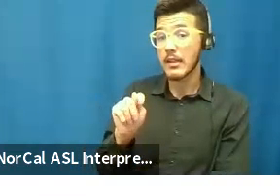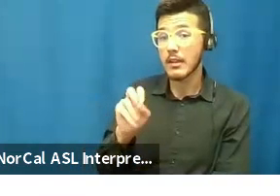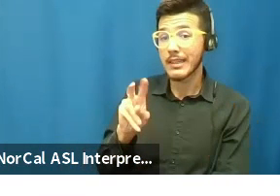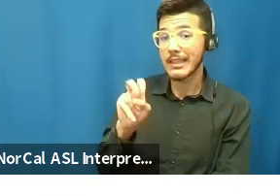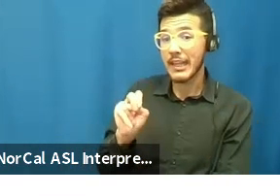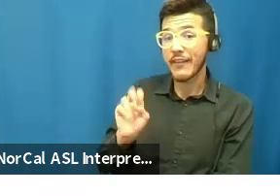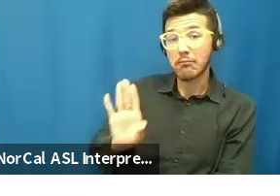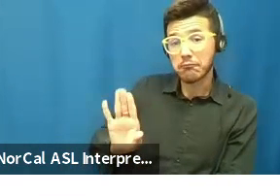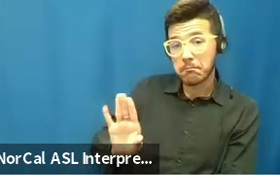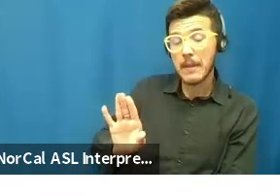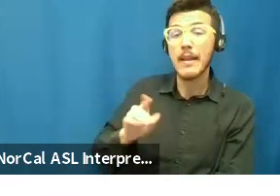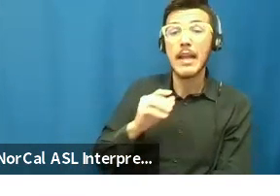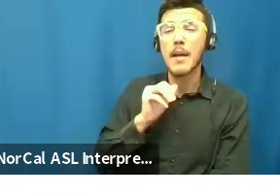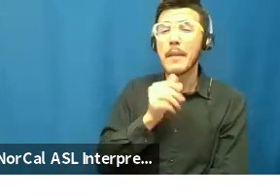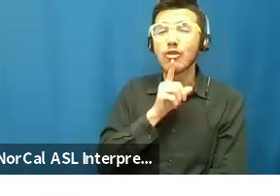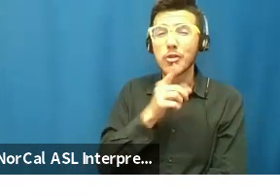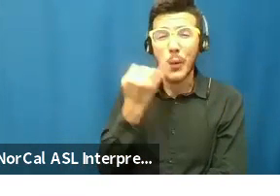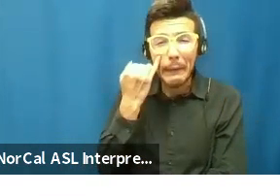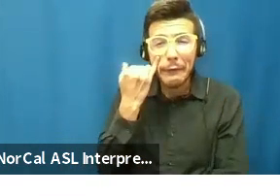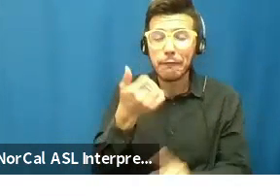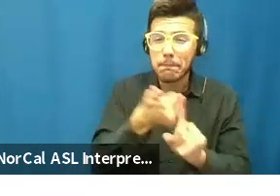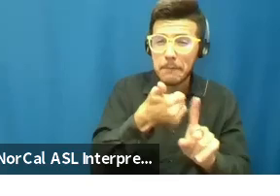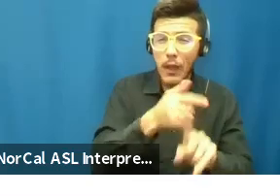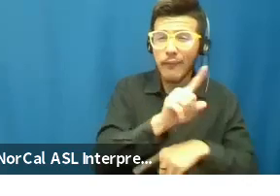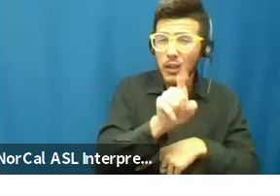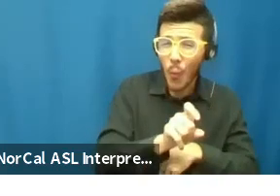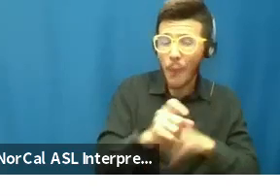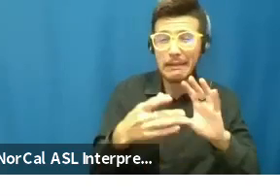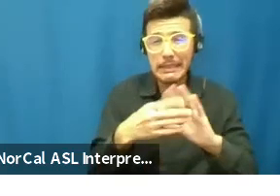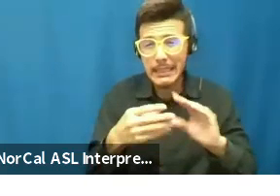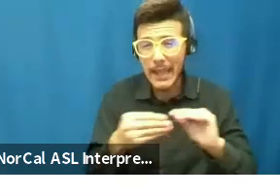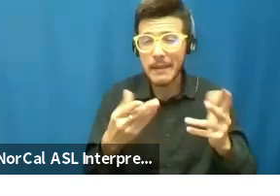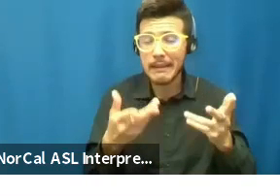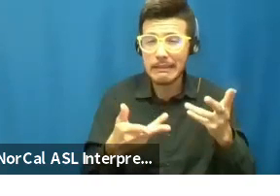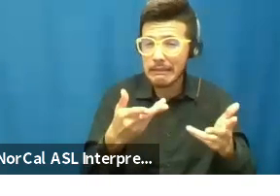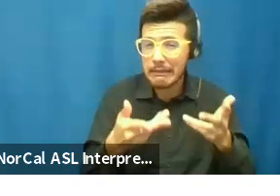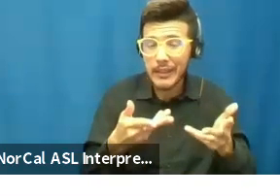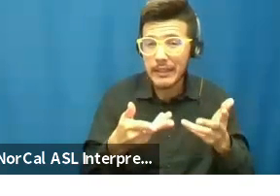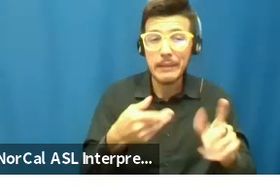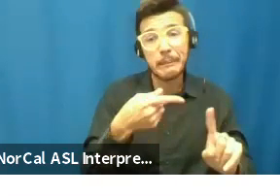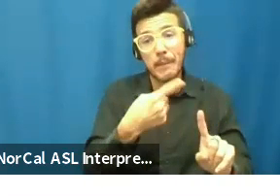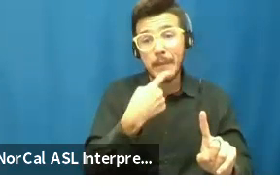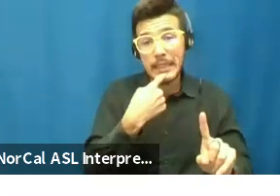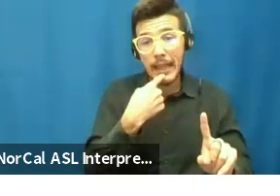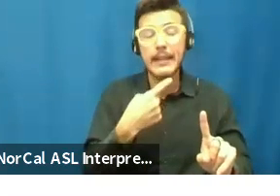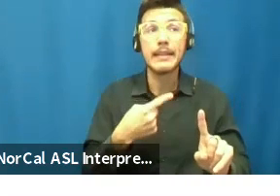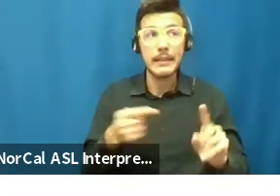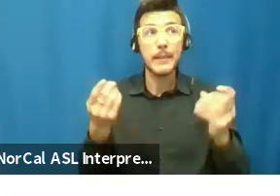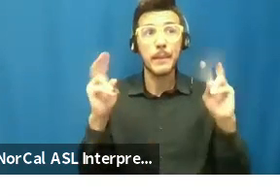not sure if this is so much a question as it is a statement that says: "Many people chose